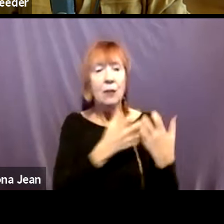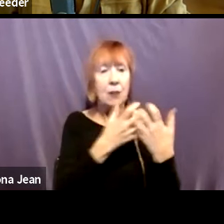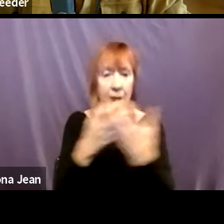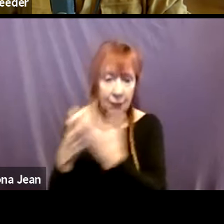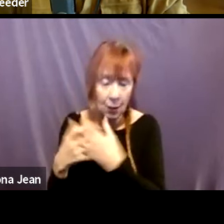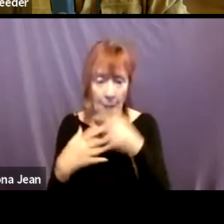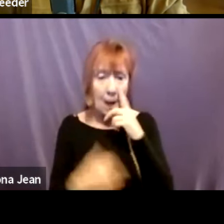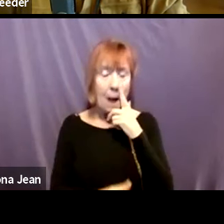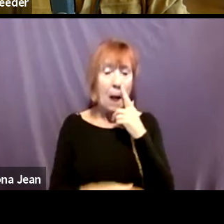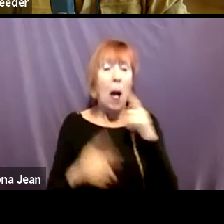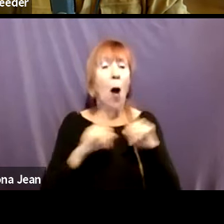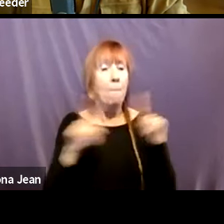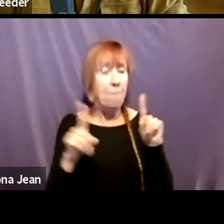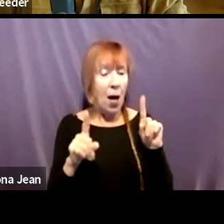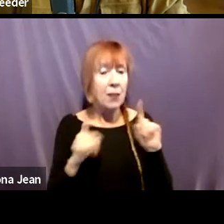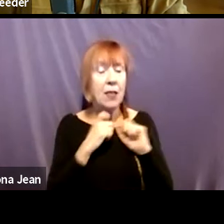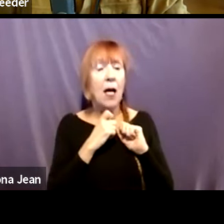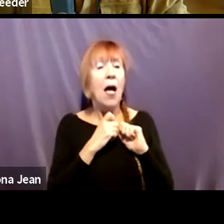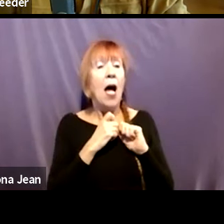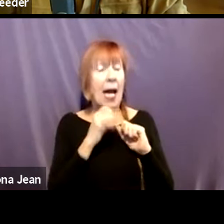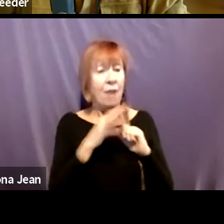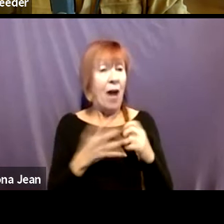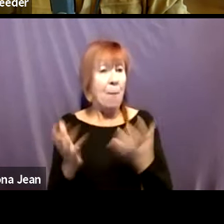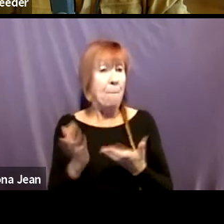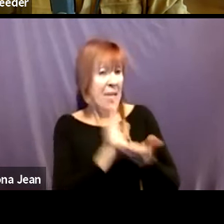"I can explain this better", "I can talk about this character more",